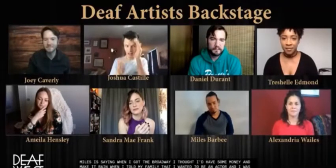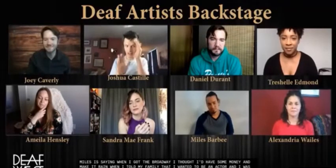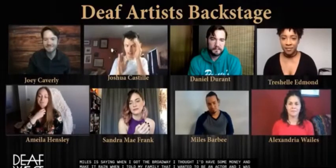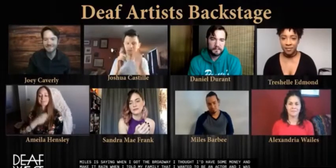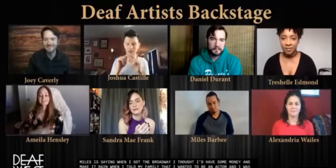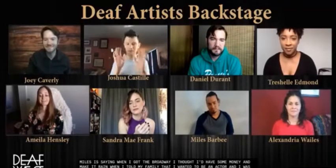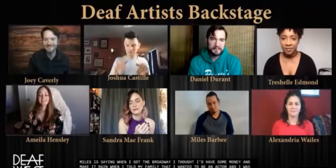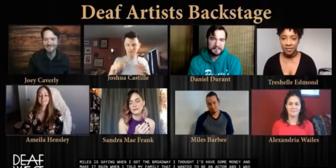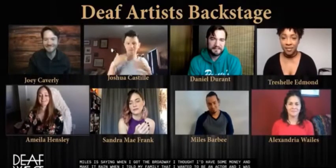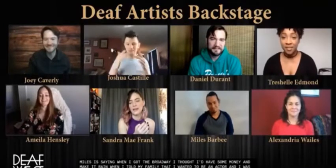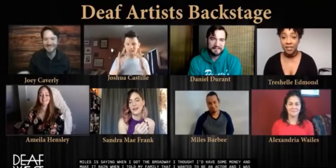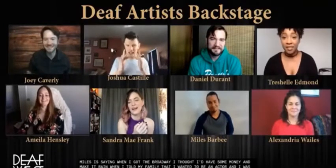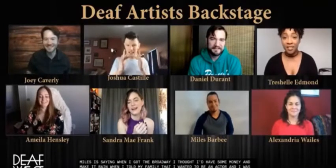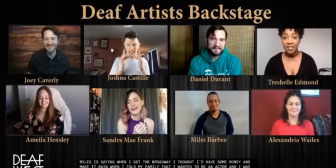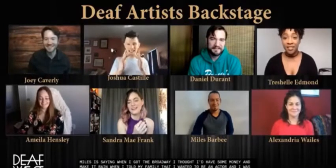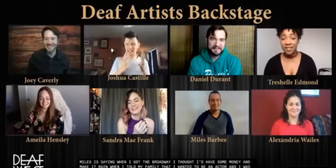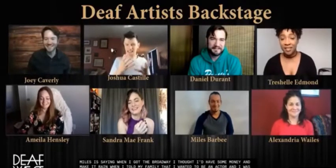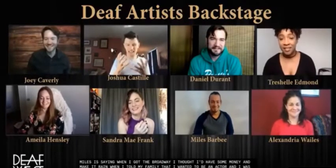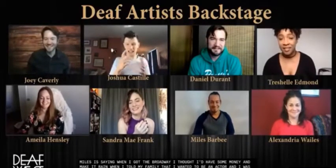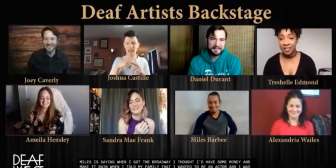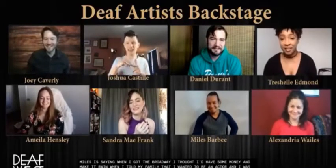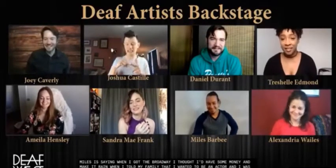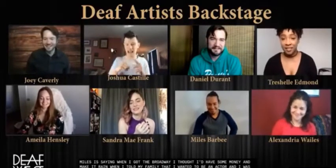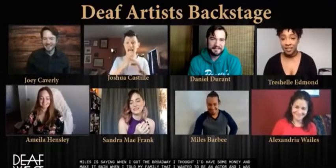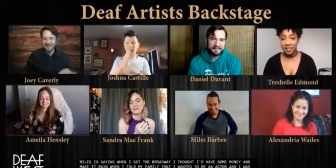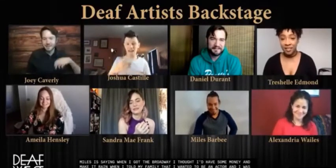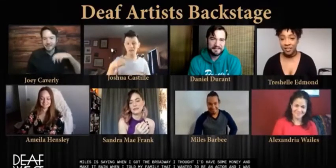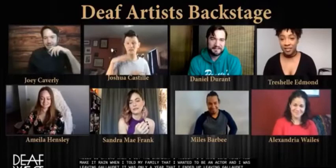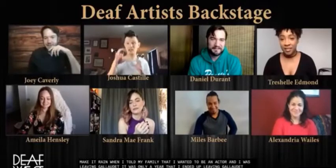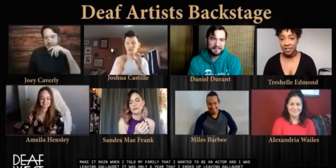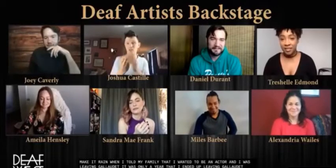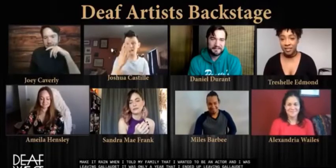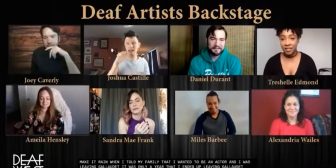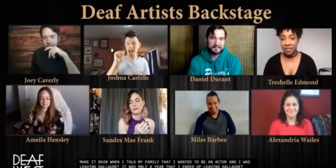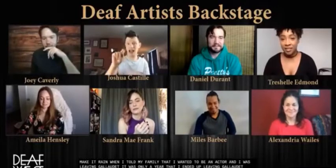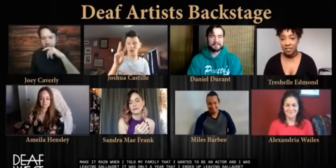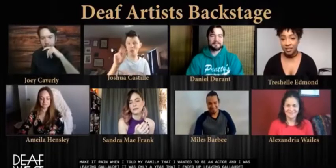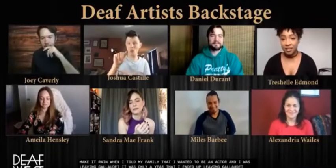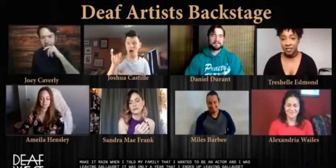I could do an online program and I'm here to tell you. I am not an online program kind of person.